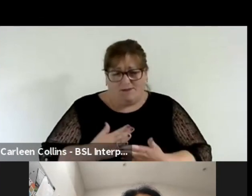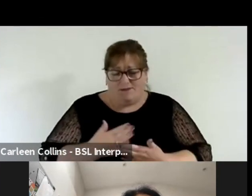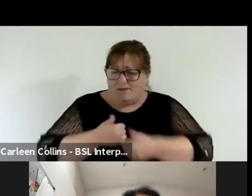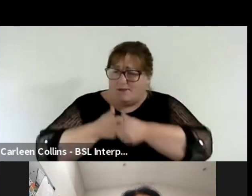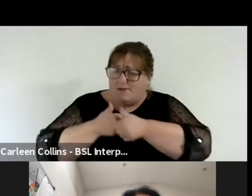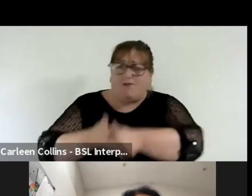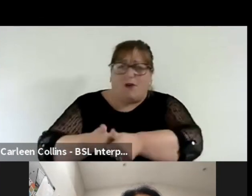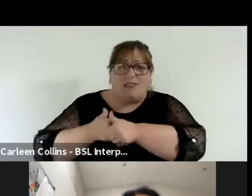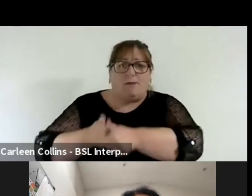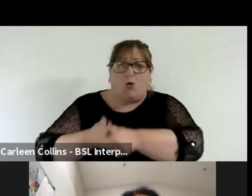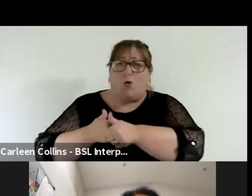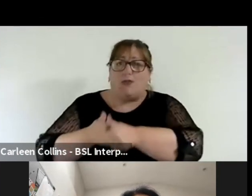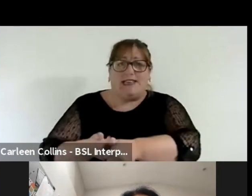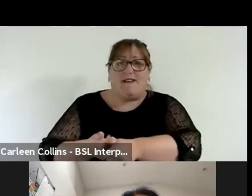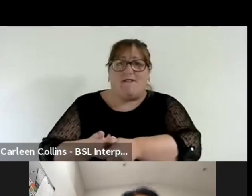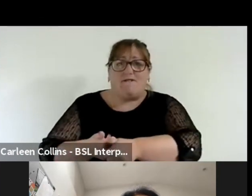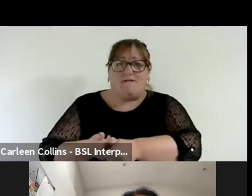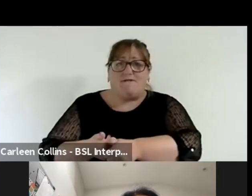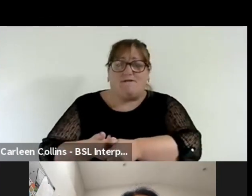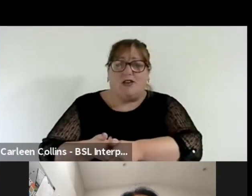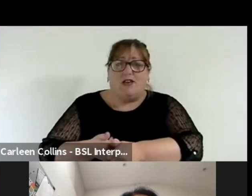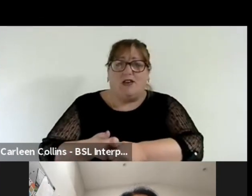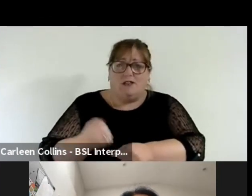needing to take time off, then of course that system is there for that individual to be able to take time off.